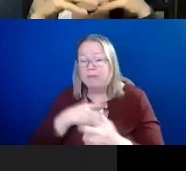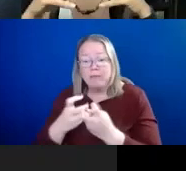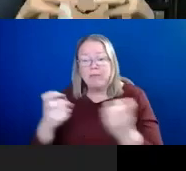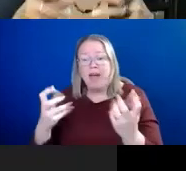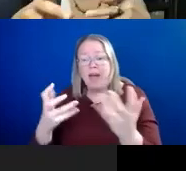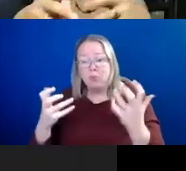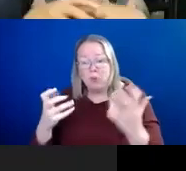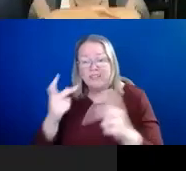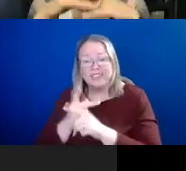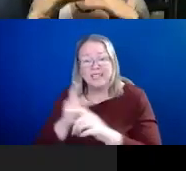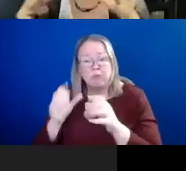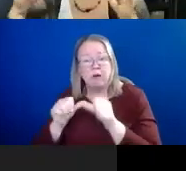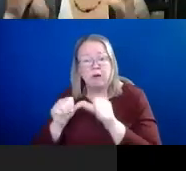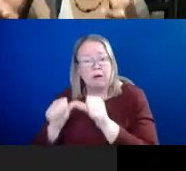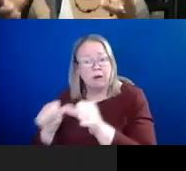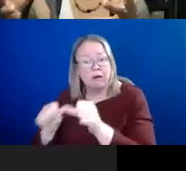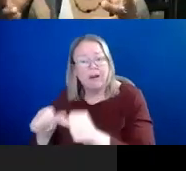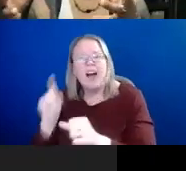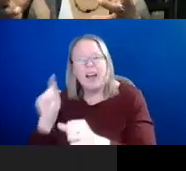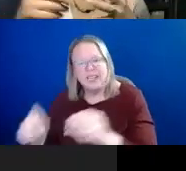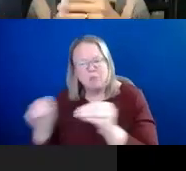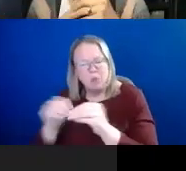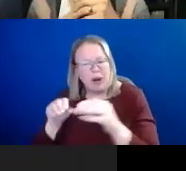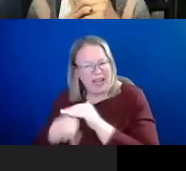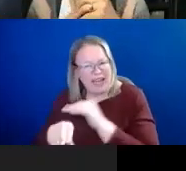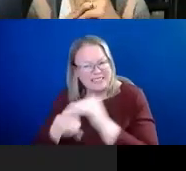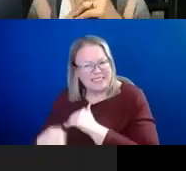conversation going and you need 13:30:48 additional access they